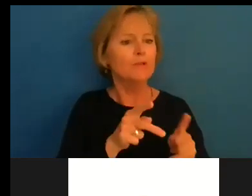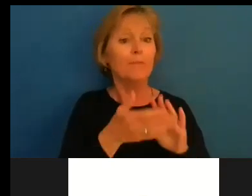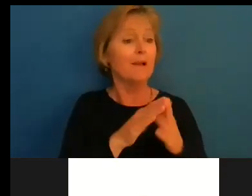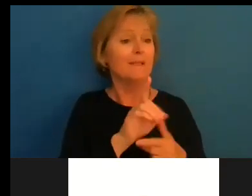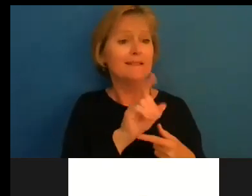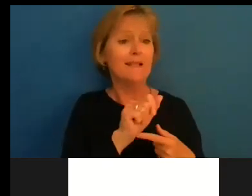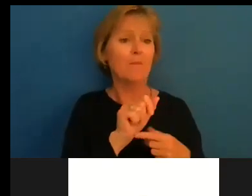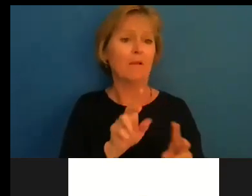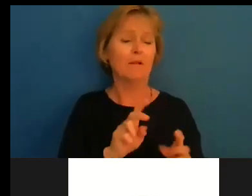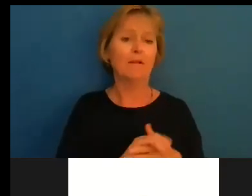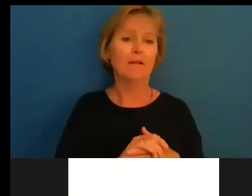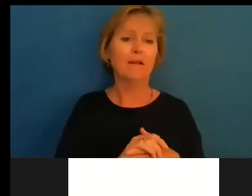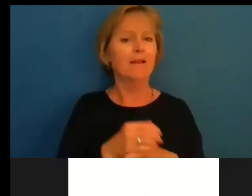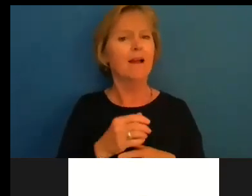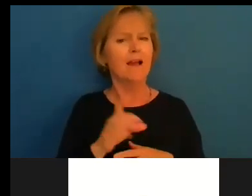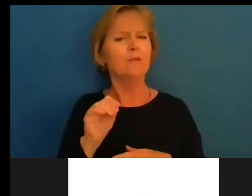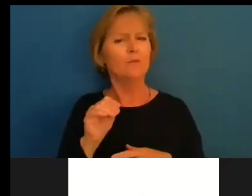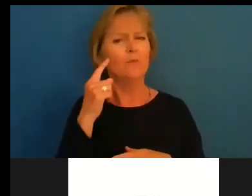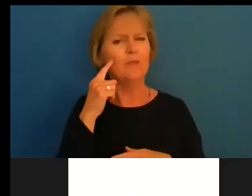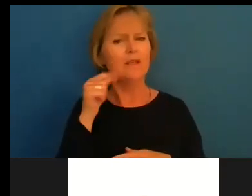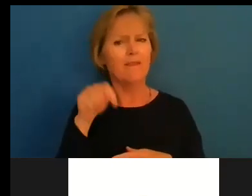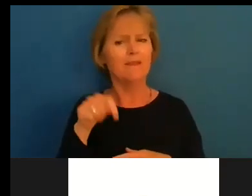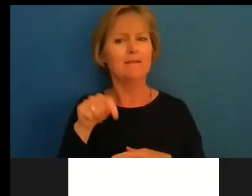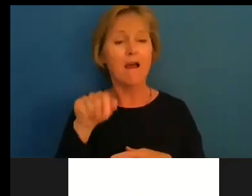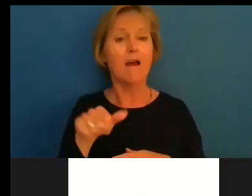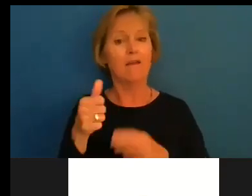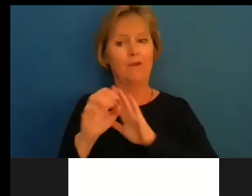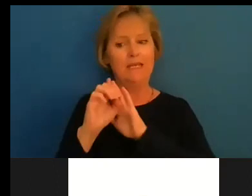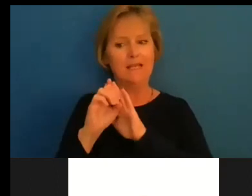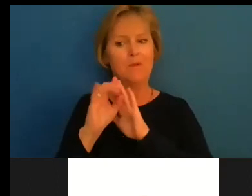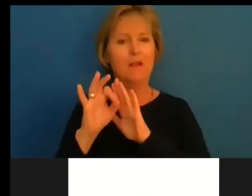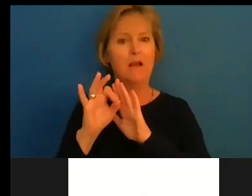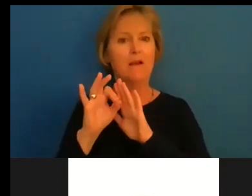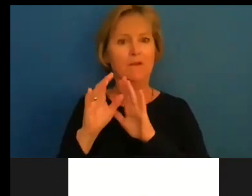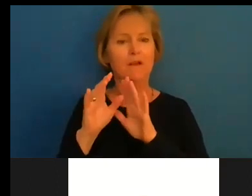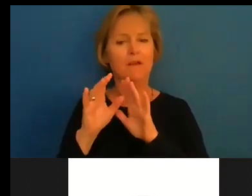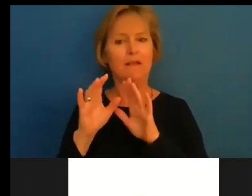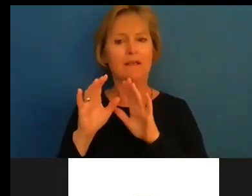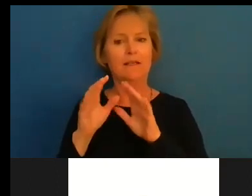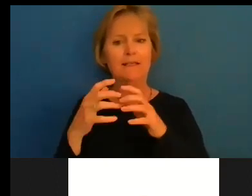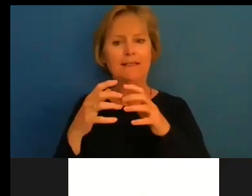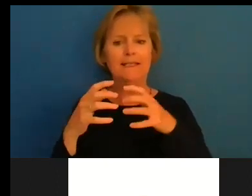So I do think this is another example of sort of an interlocking kind of oppression.